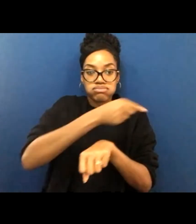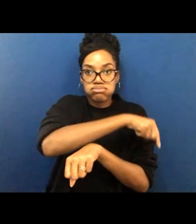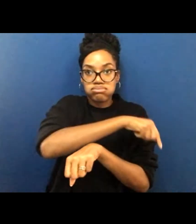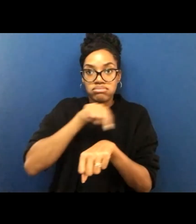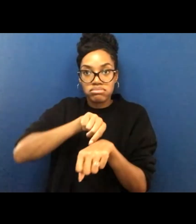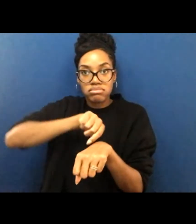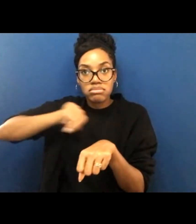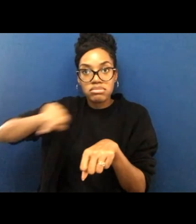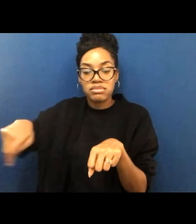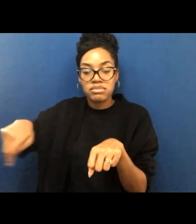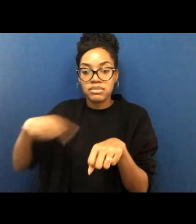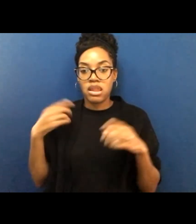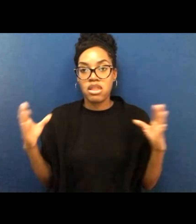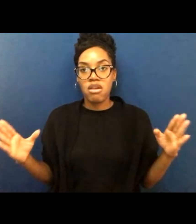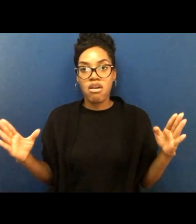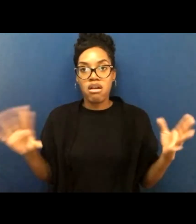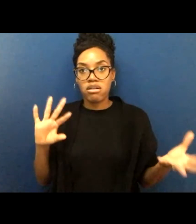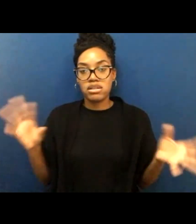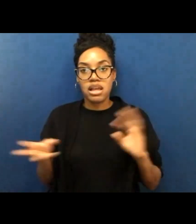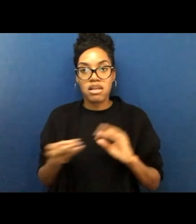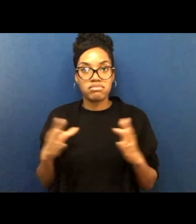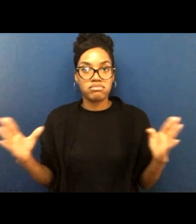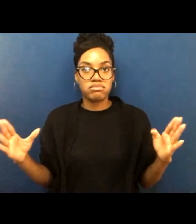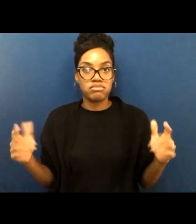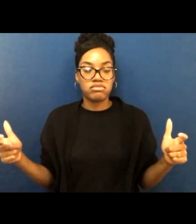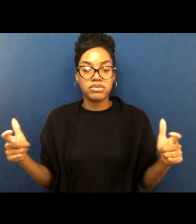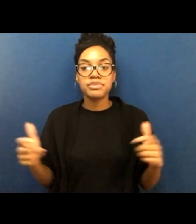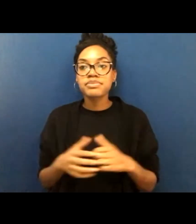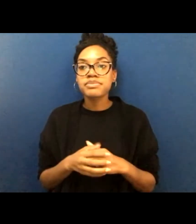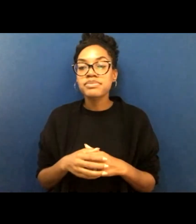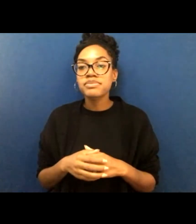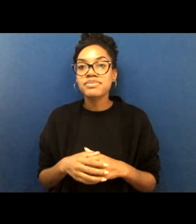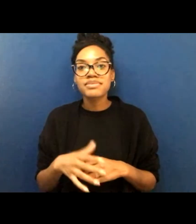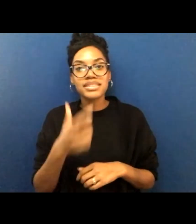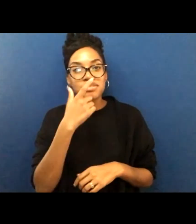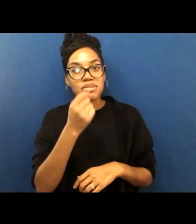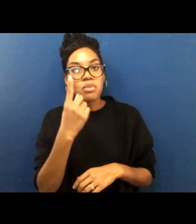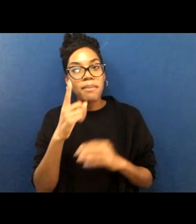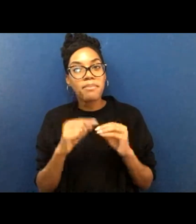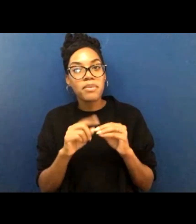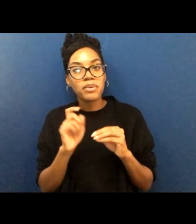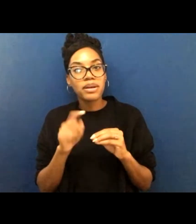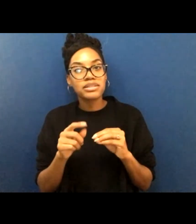[Lisa] Oh, very interesting. And then one last question before we move to the next section.